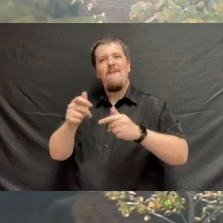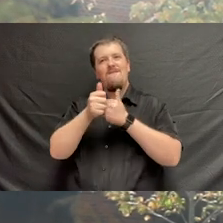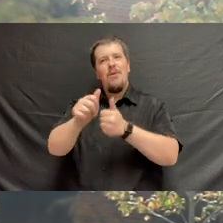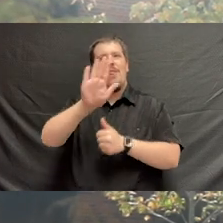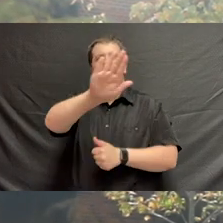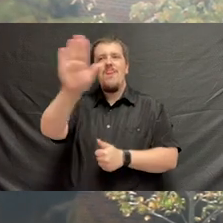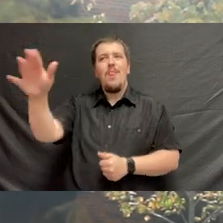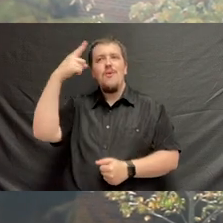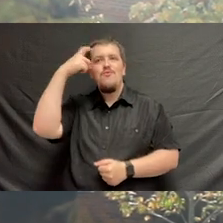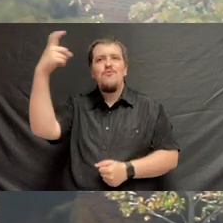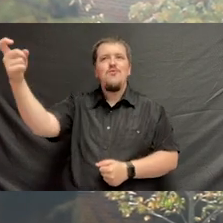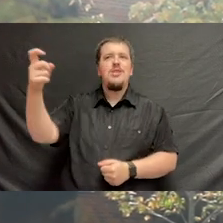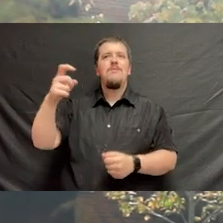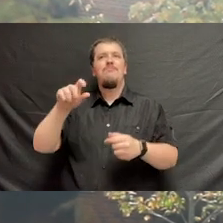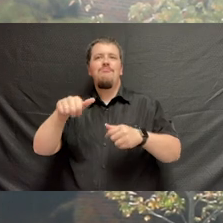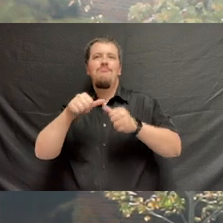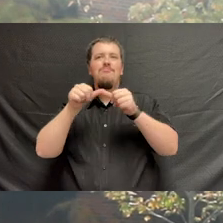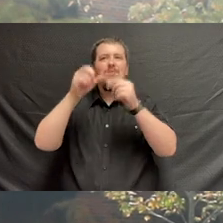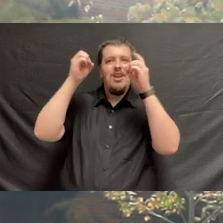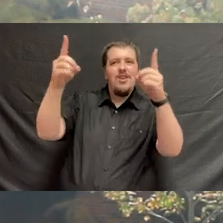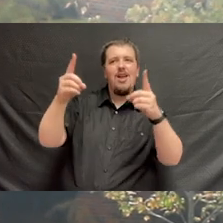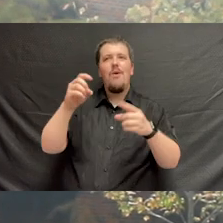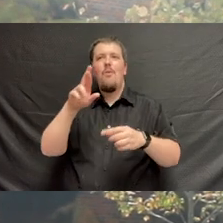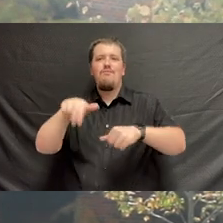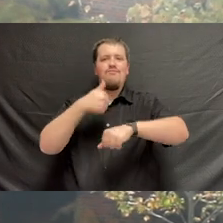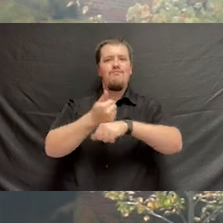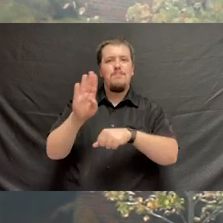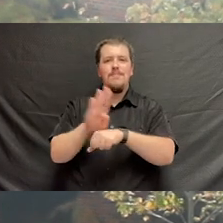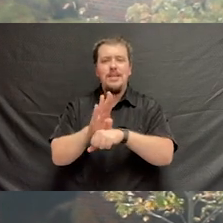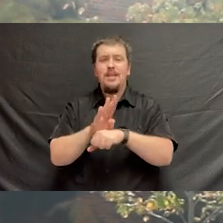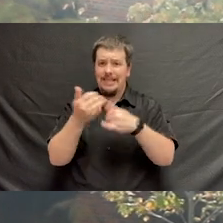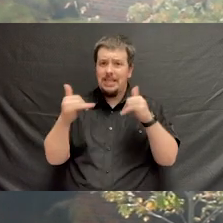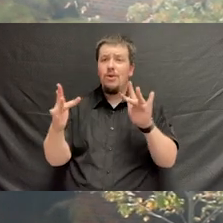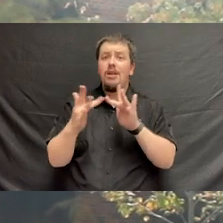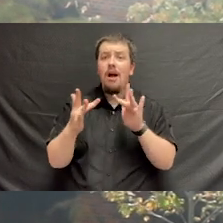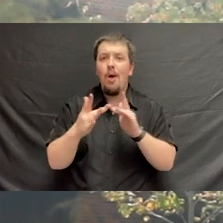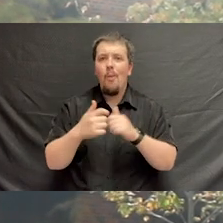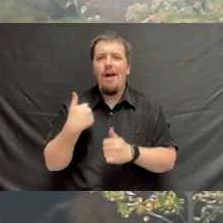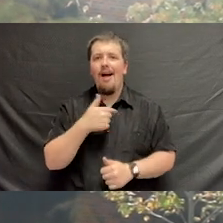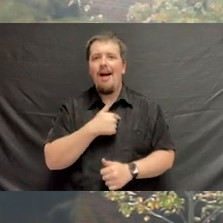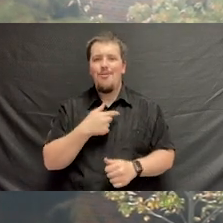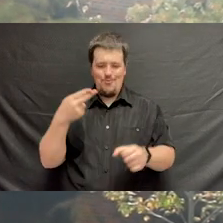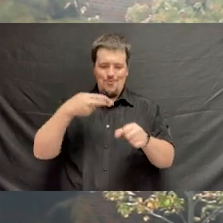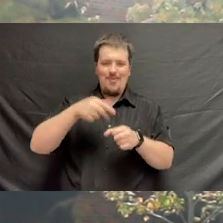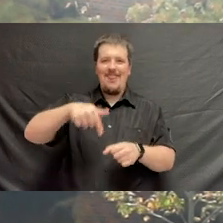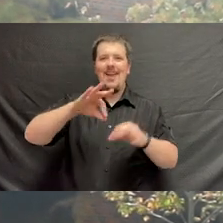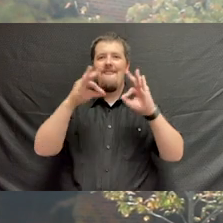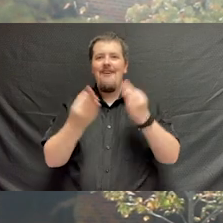such as continuing with their own education or starting a business. And please stay in touch with us. You're part of the family now.